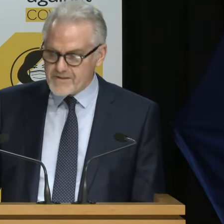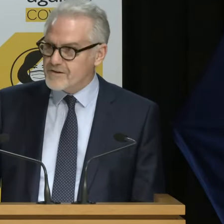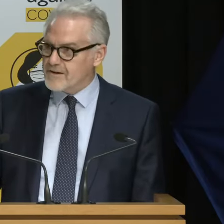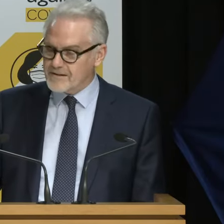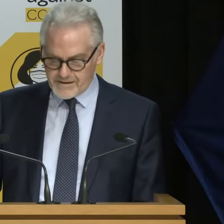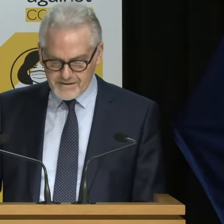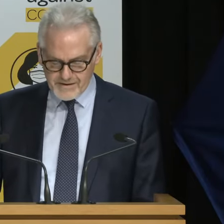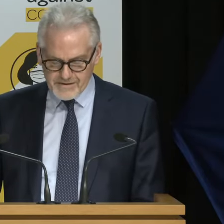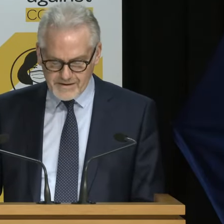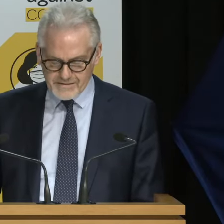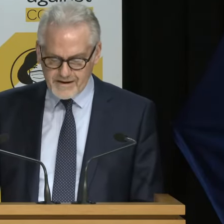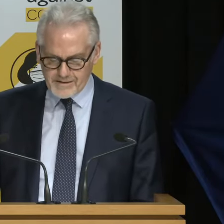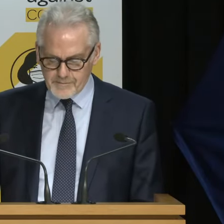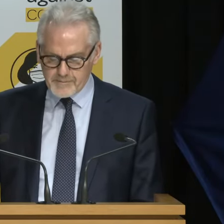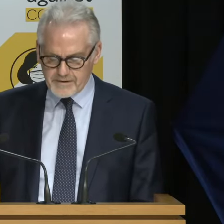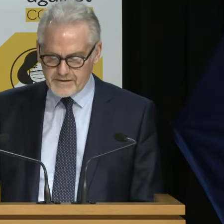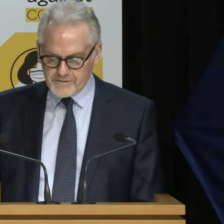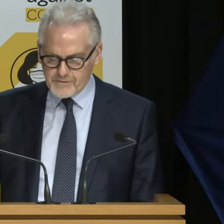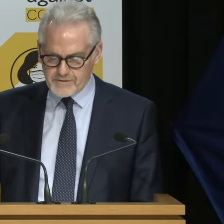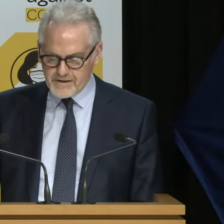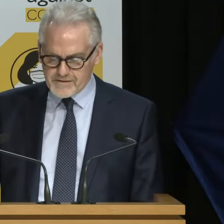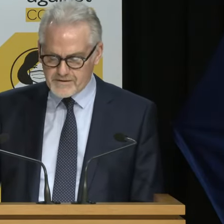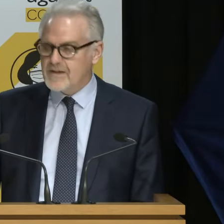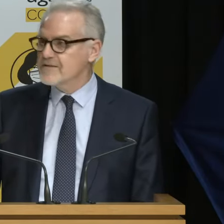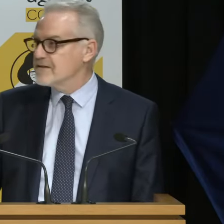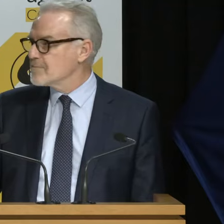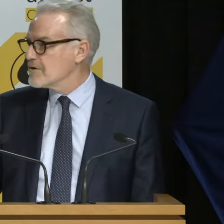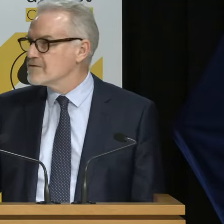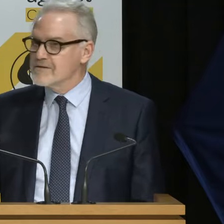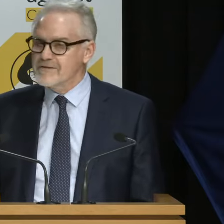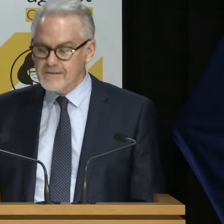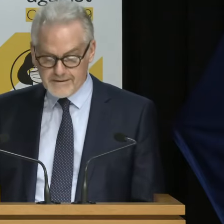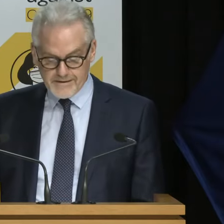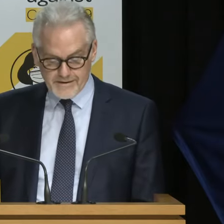The other findings from our report can really be mainly